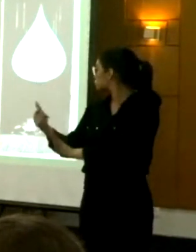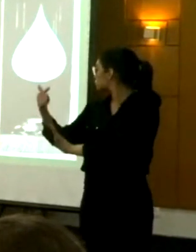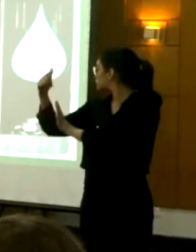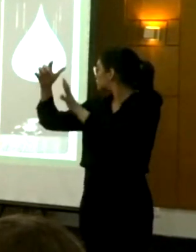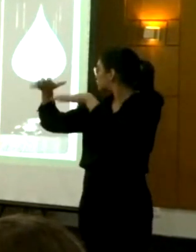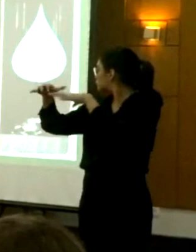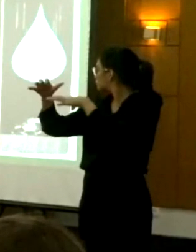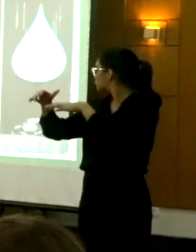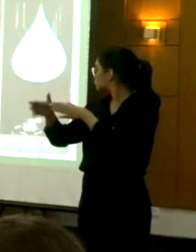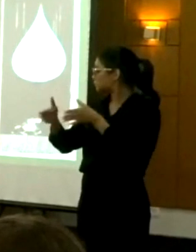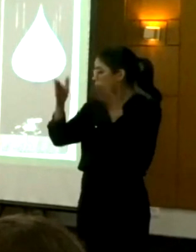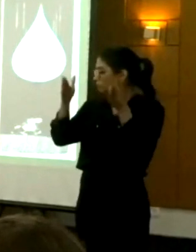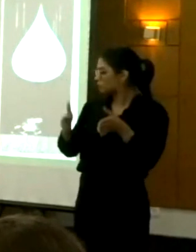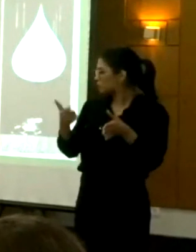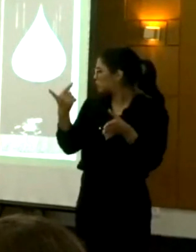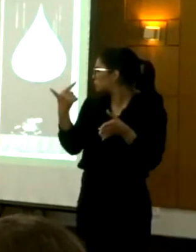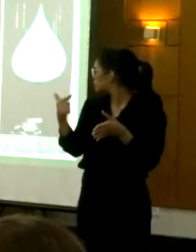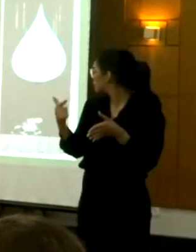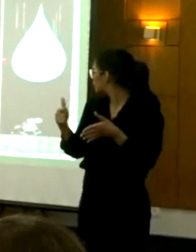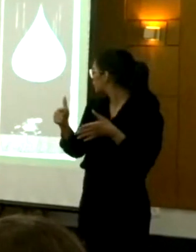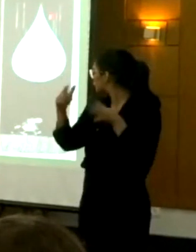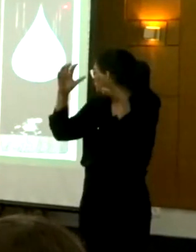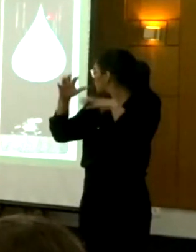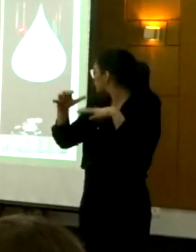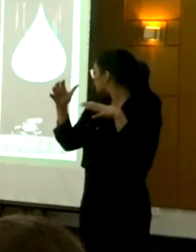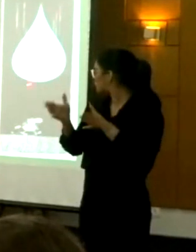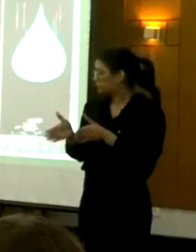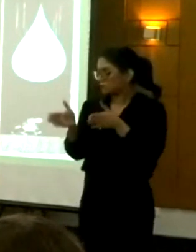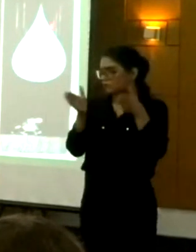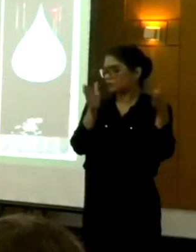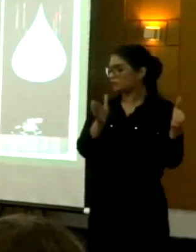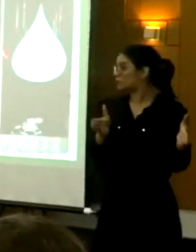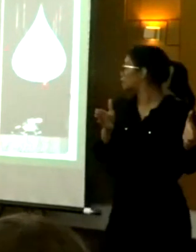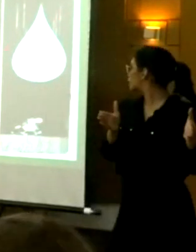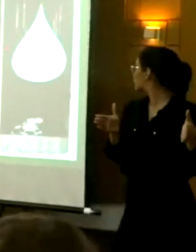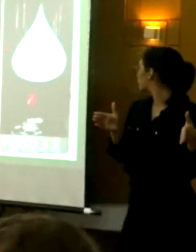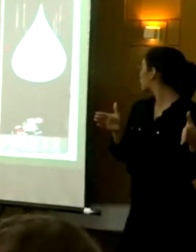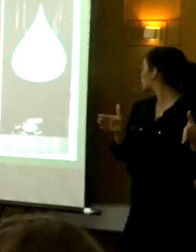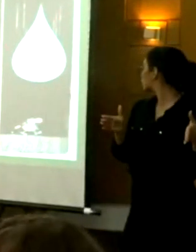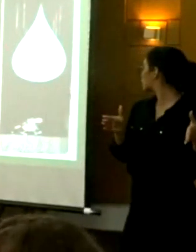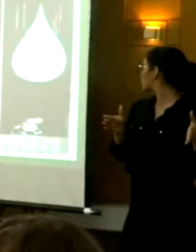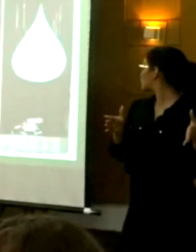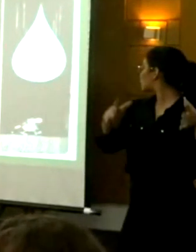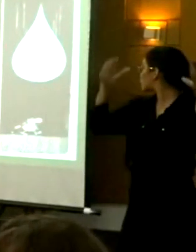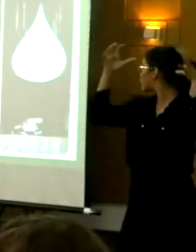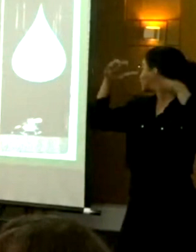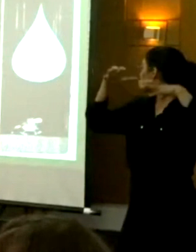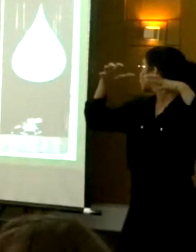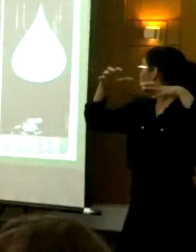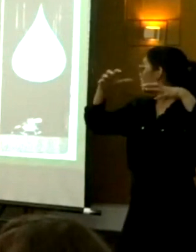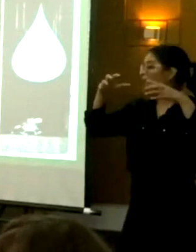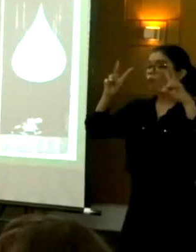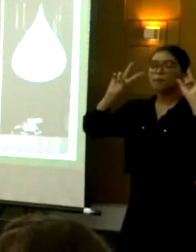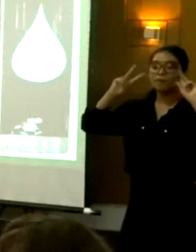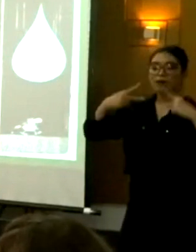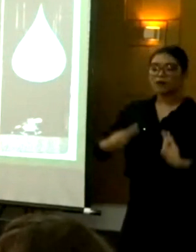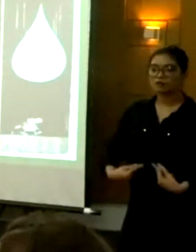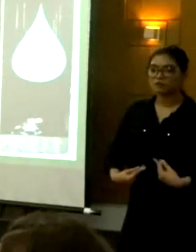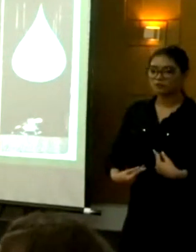then it gets dry and when there is an extreme rain event look at the size of the rain depending on the human being that is the message